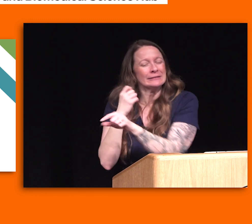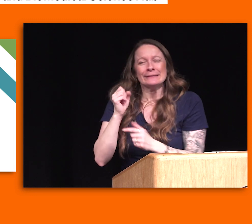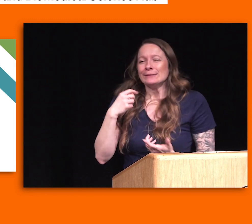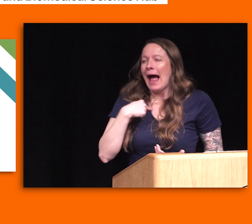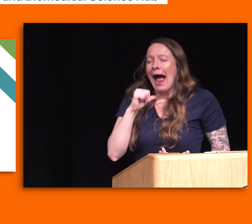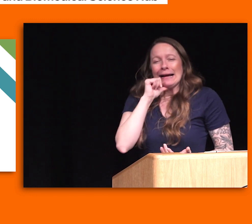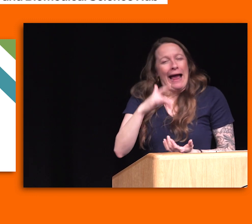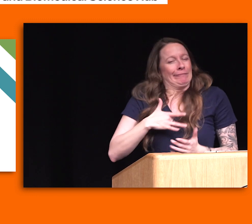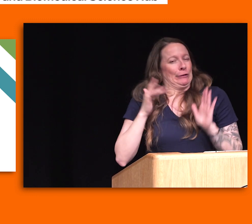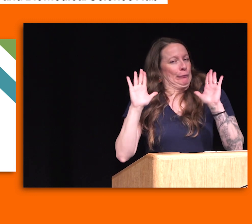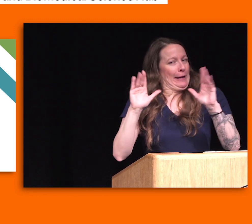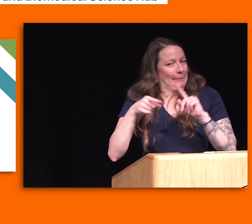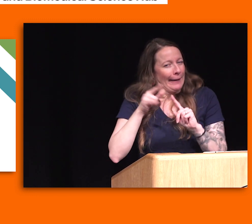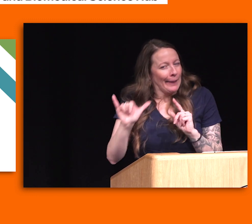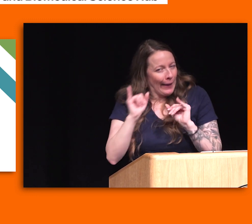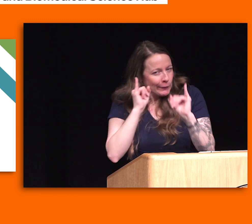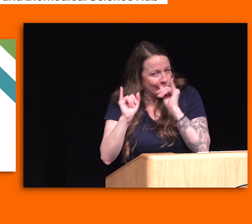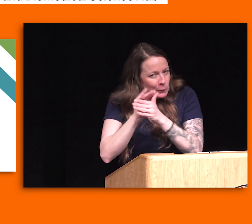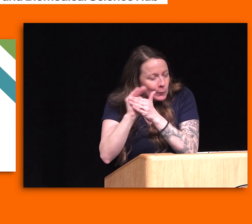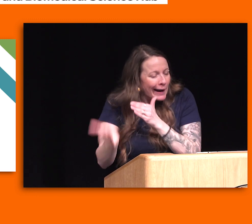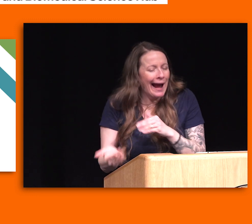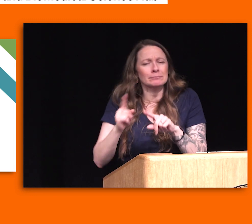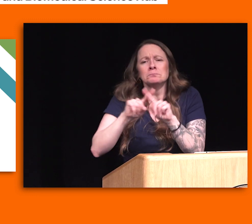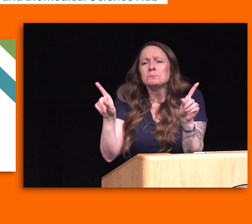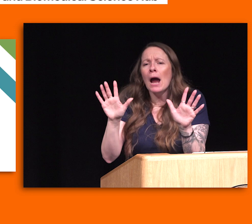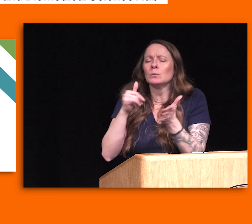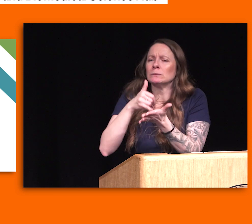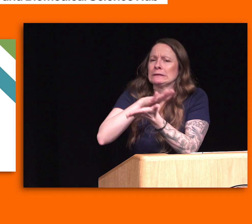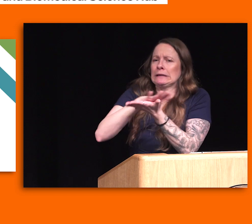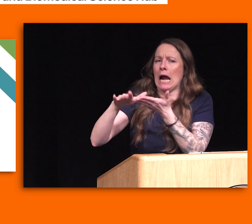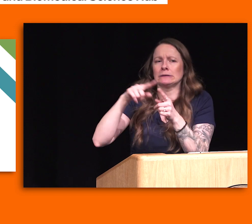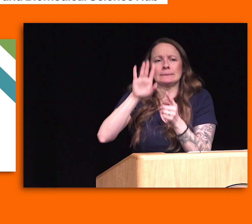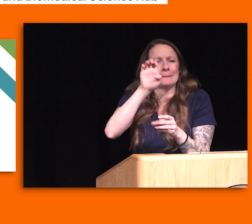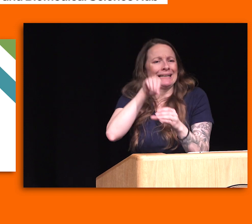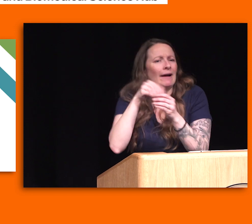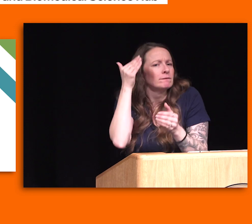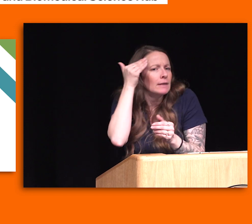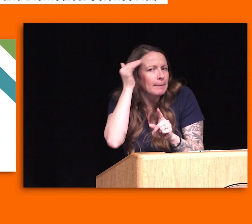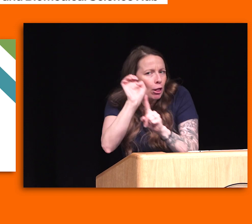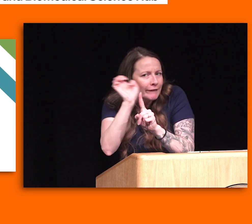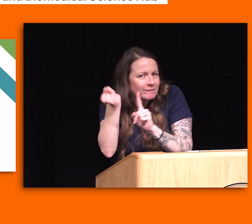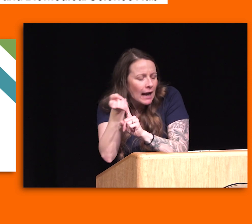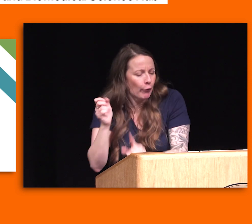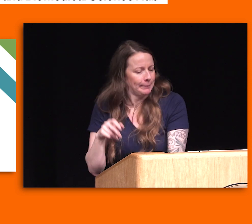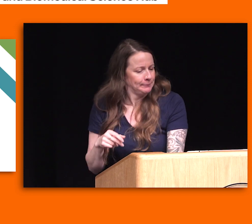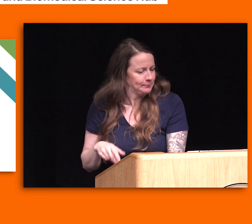that were interviewing me. They didn't understand my work. It just wasn't a great fit. And so, it didn't feel great that weekend.